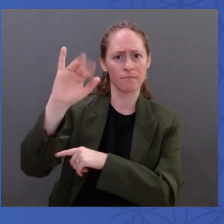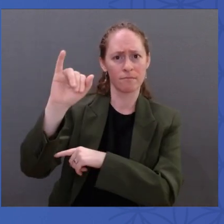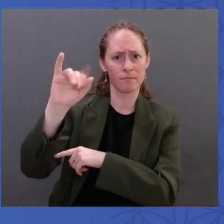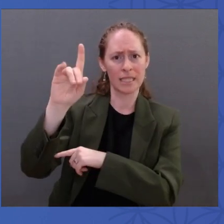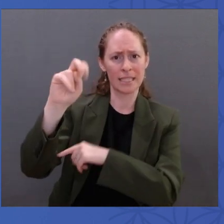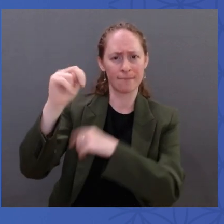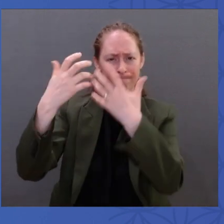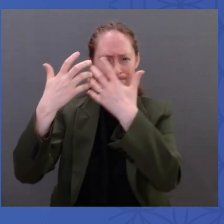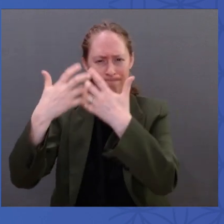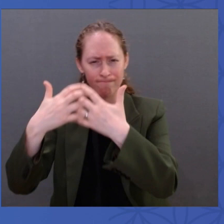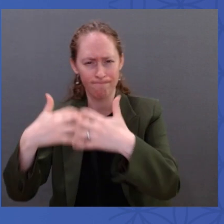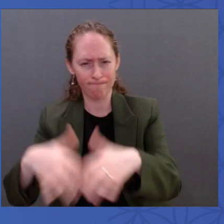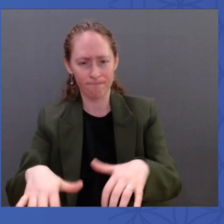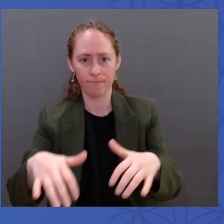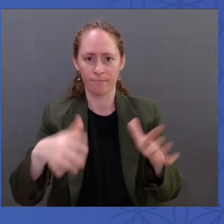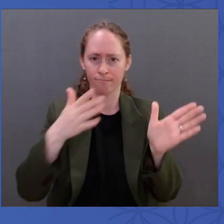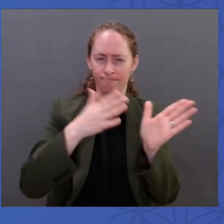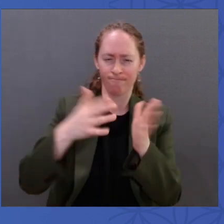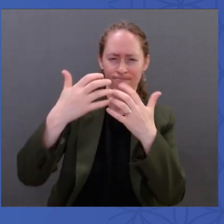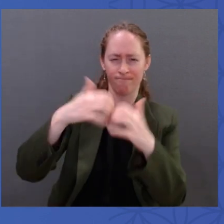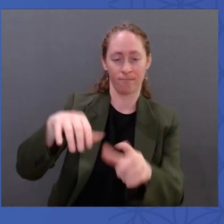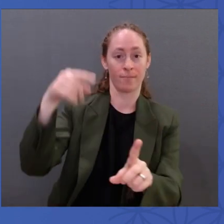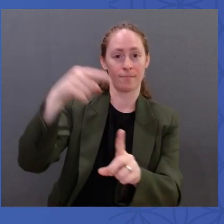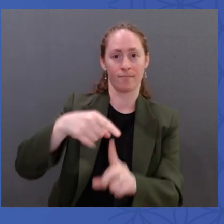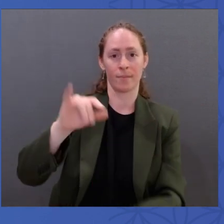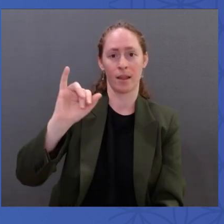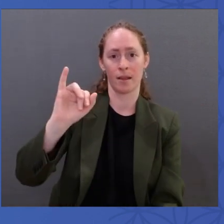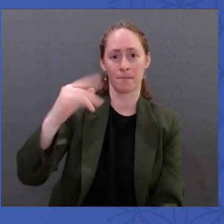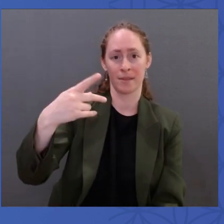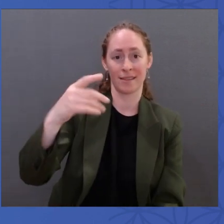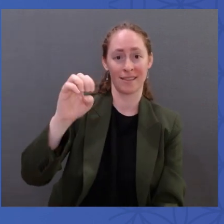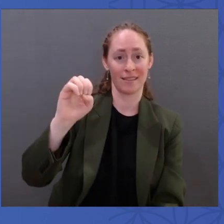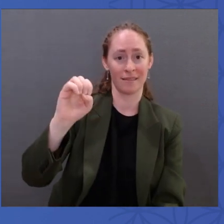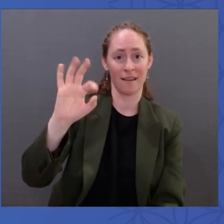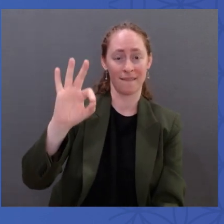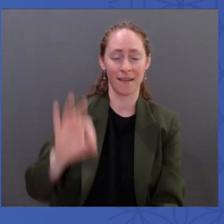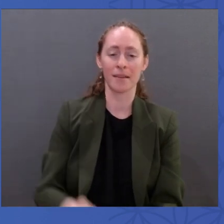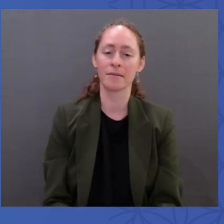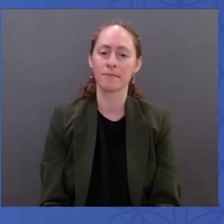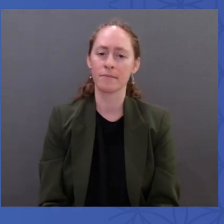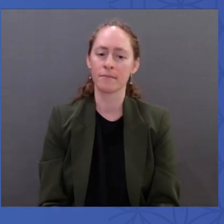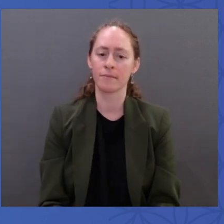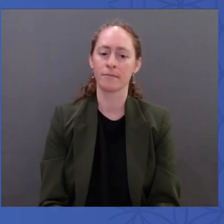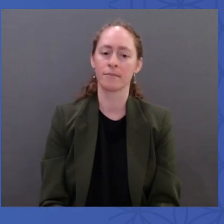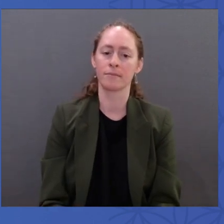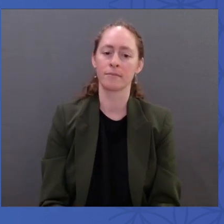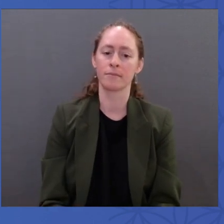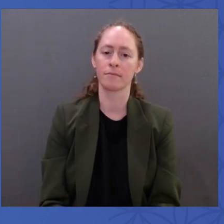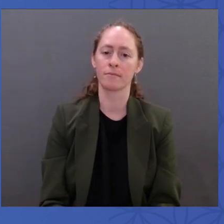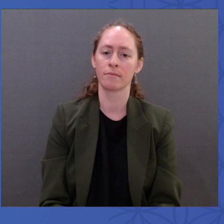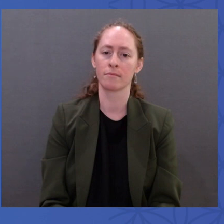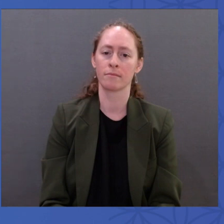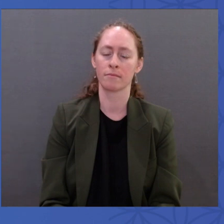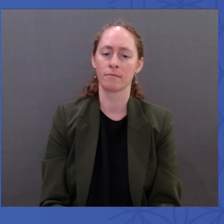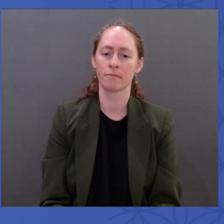This initiative reflects the United States commitment to reengage and enhance the economic cooperation